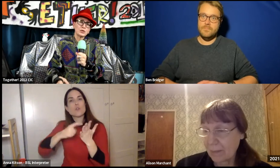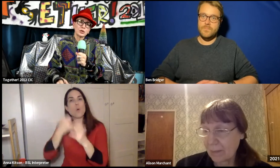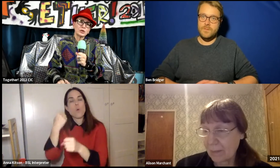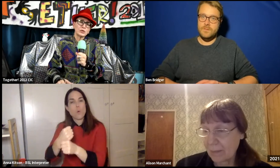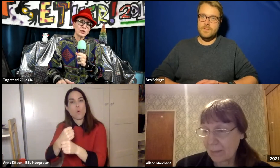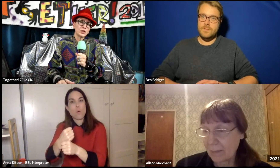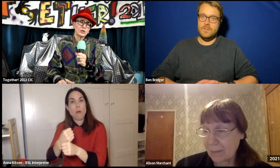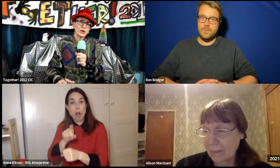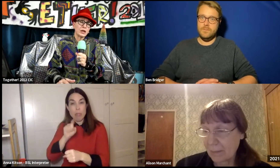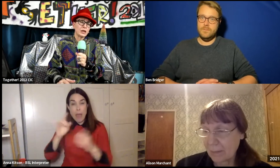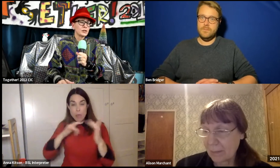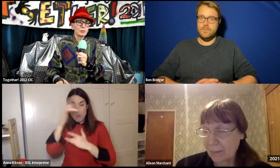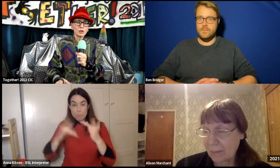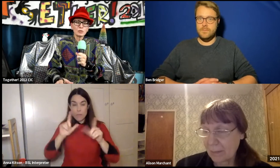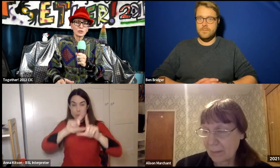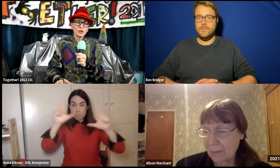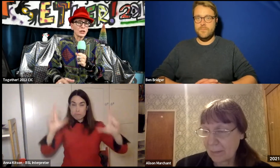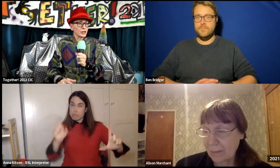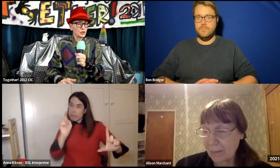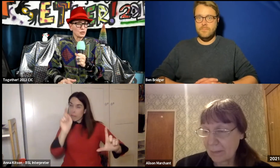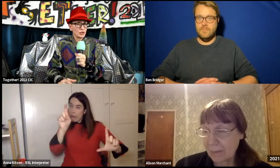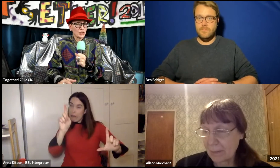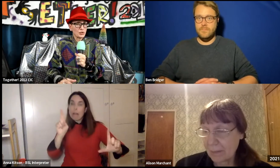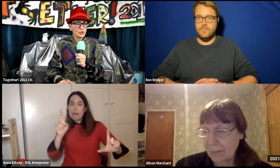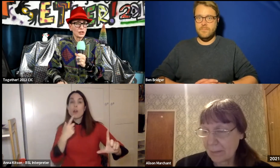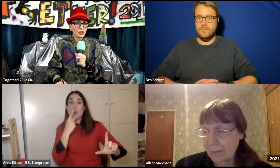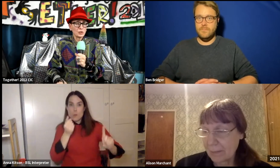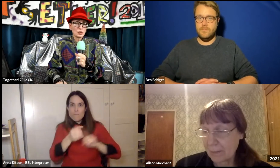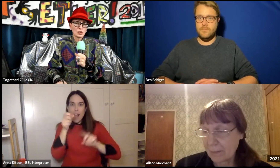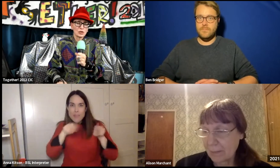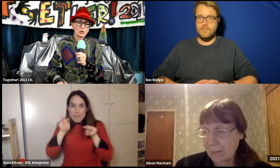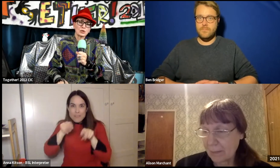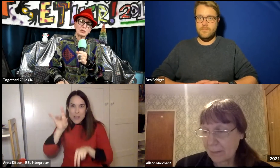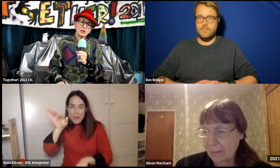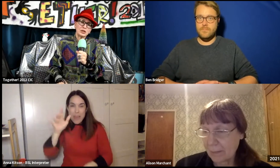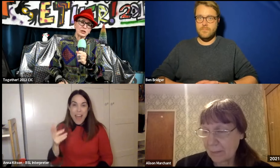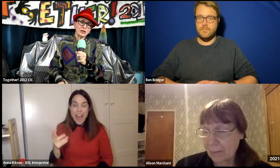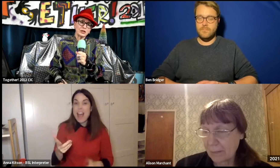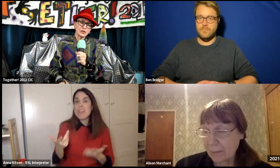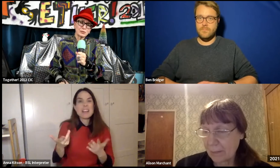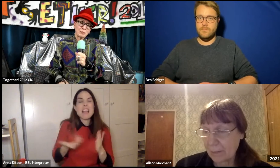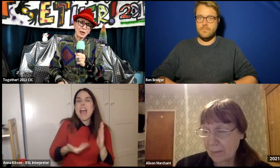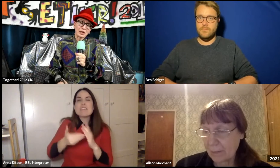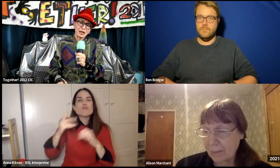find the video there. Sometimes you will find extra videos and also social media links.